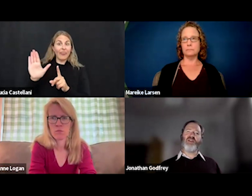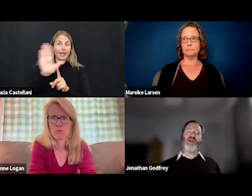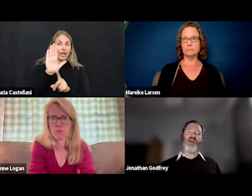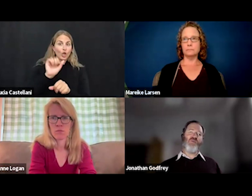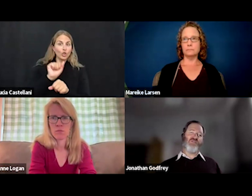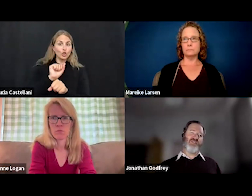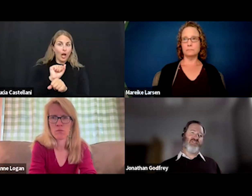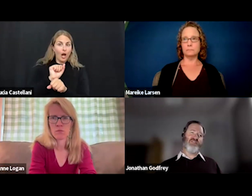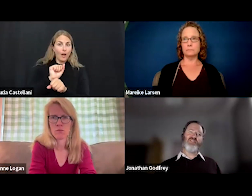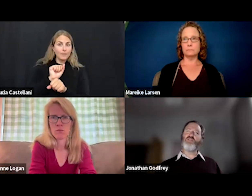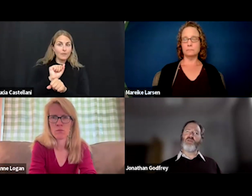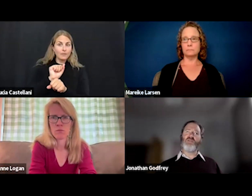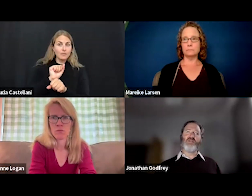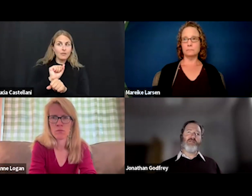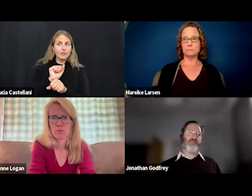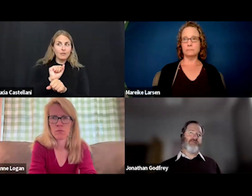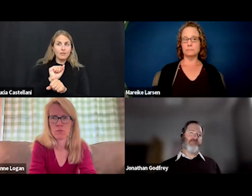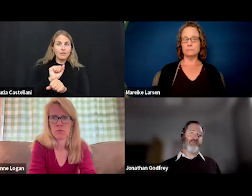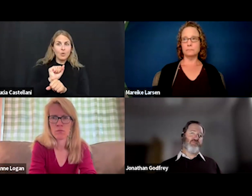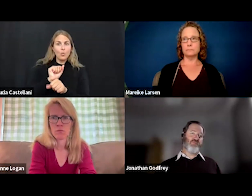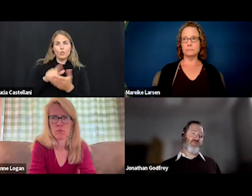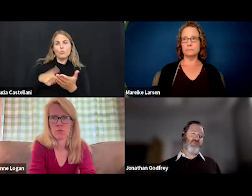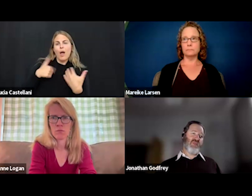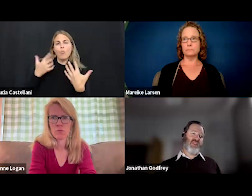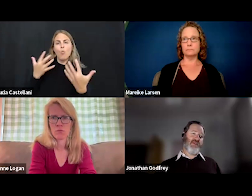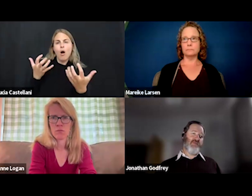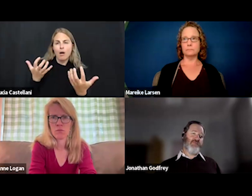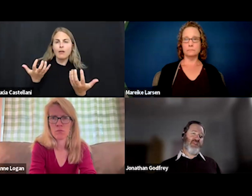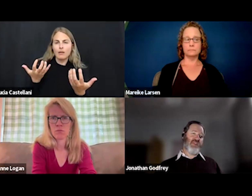that I wanted to do.